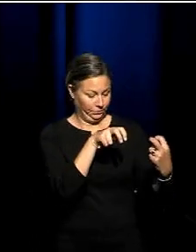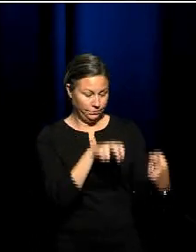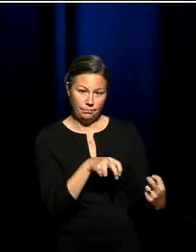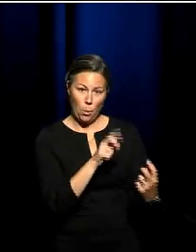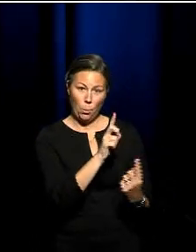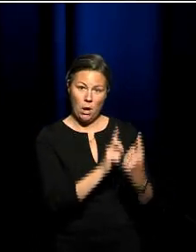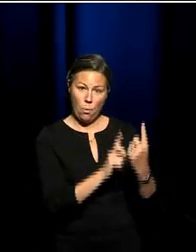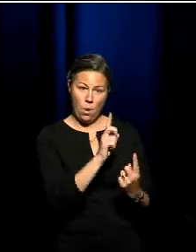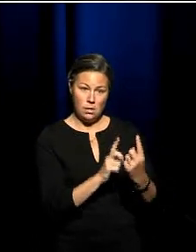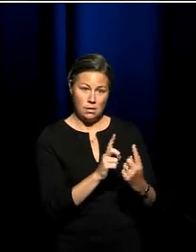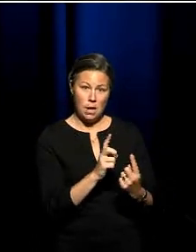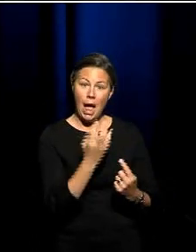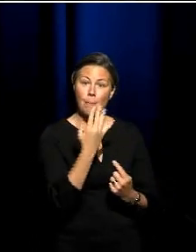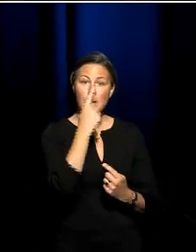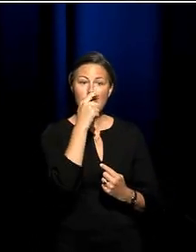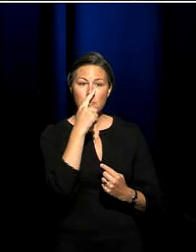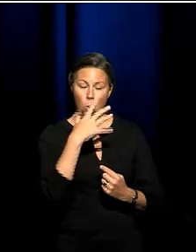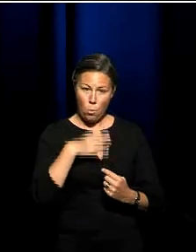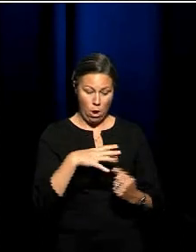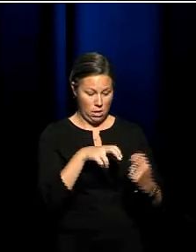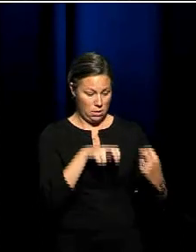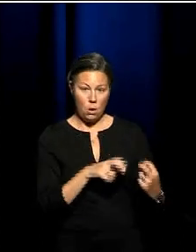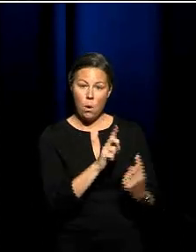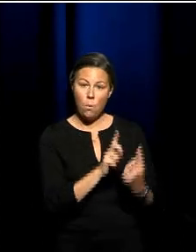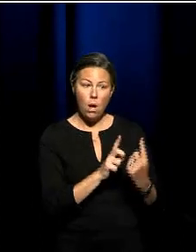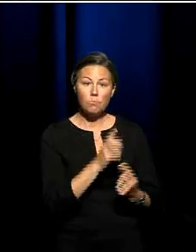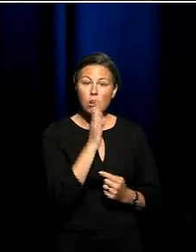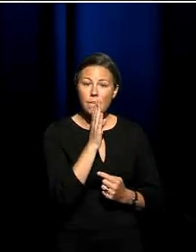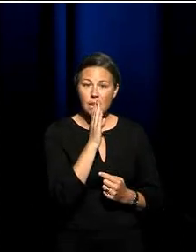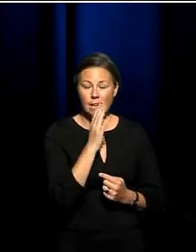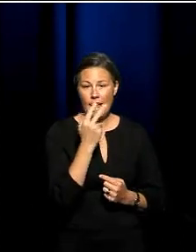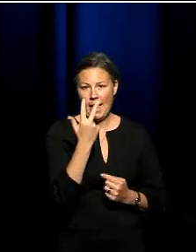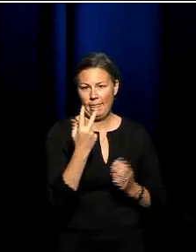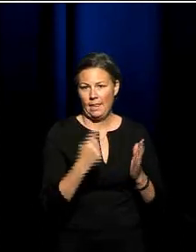this manner. For some survivors this was the first chance to tell their story to